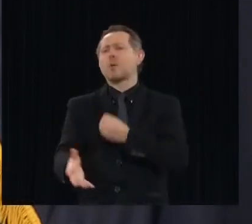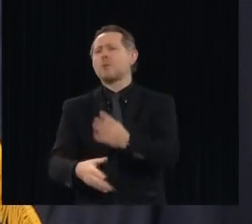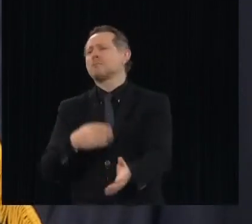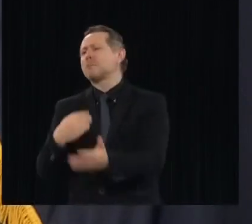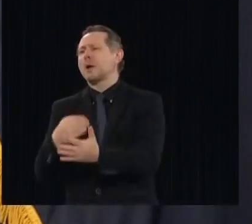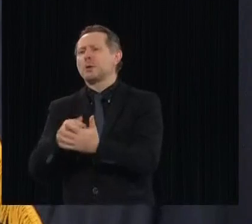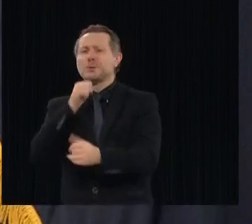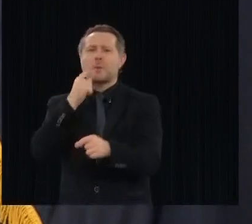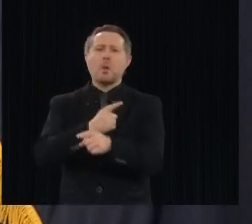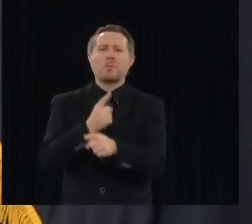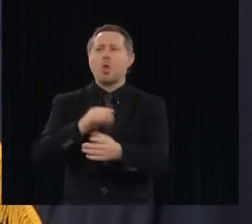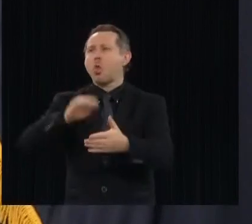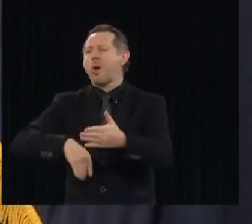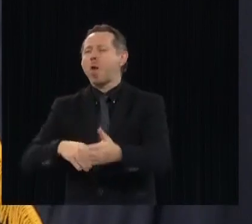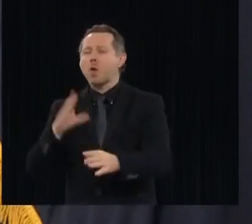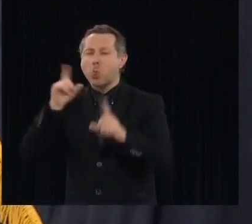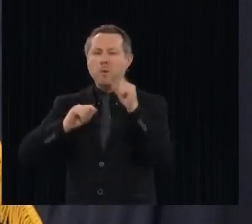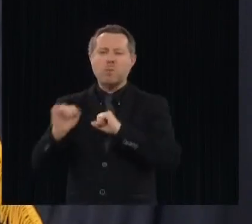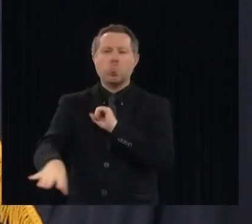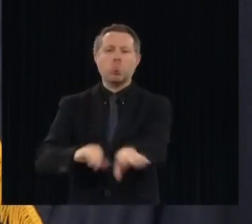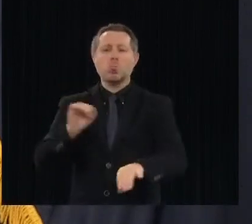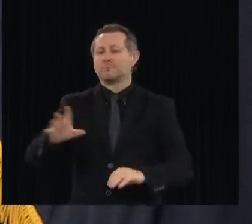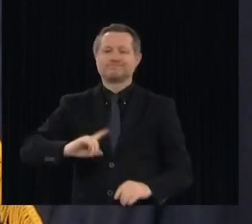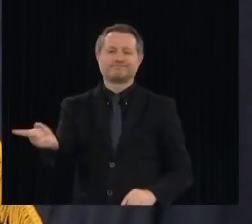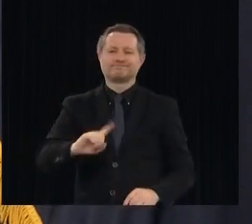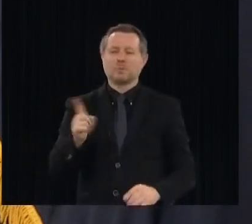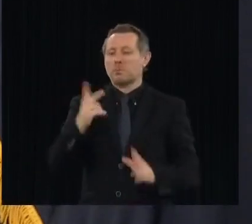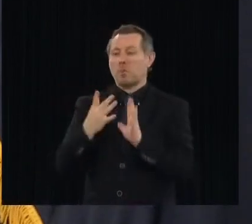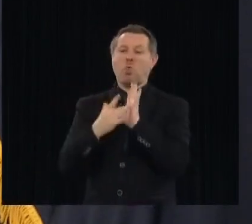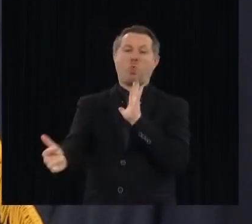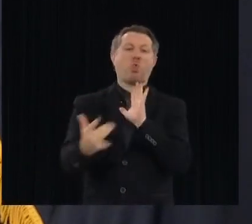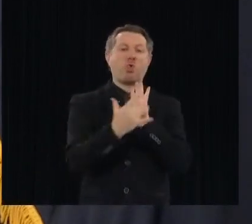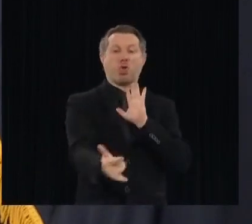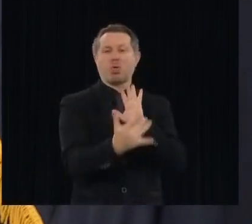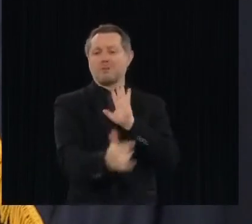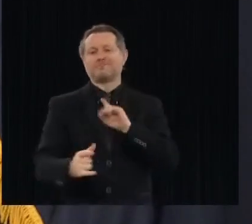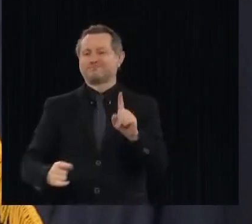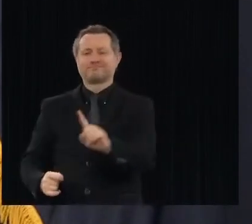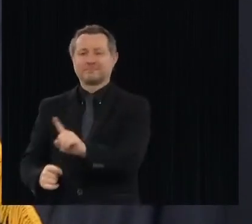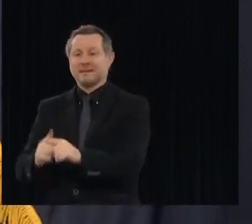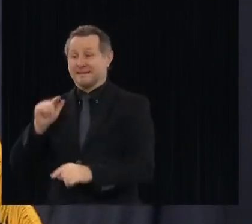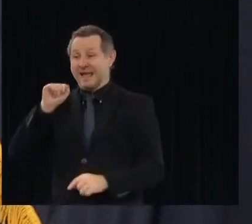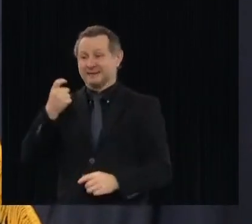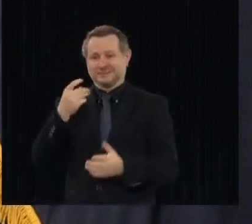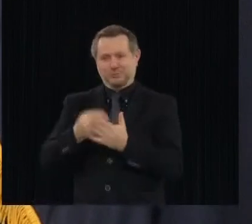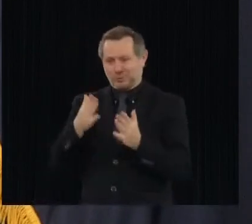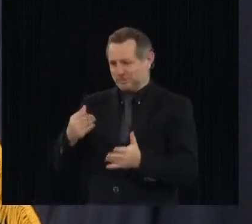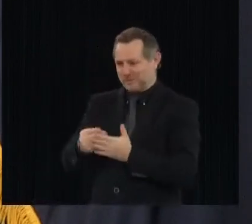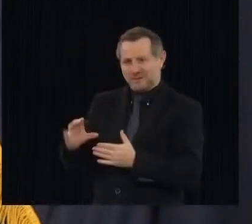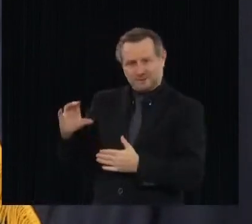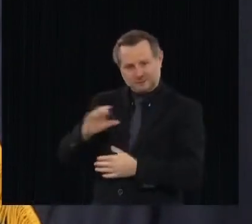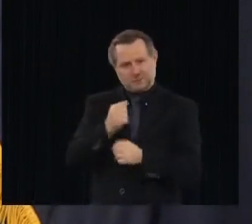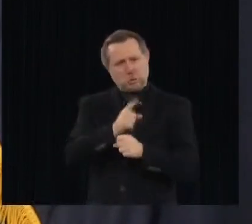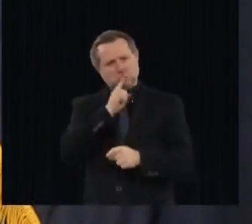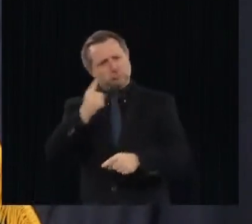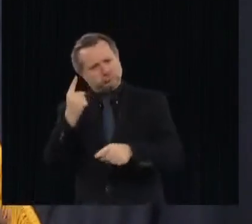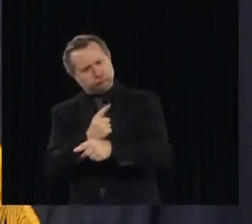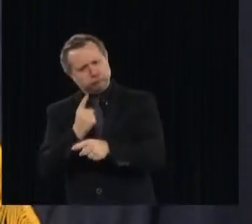NO ONE IS IN THE BUSINESS OF